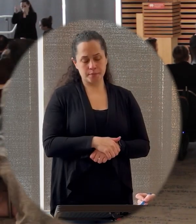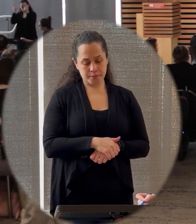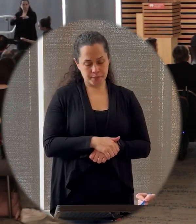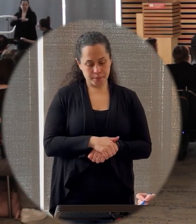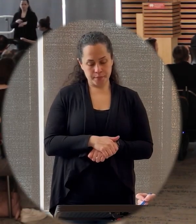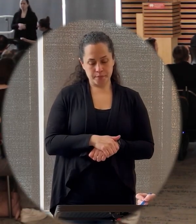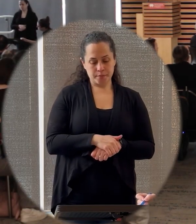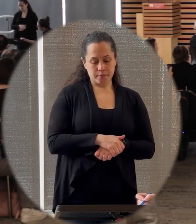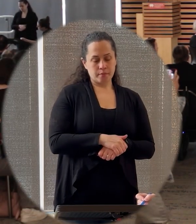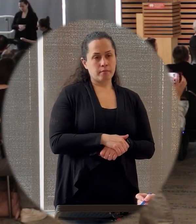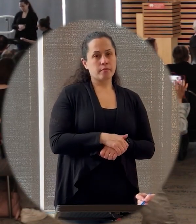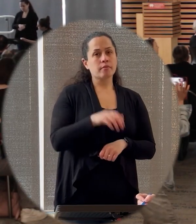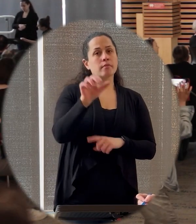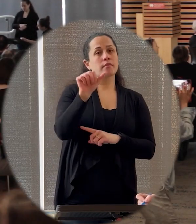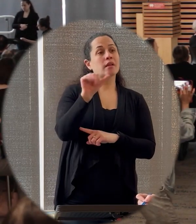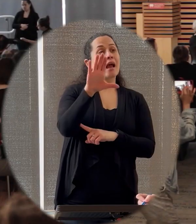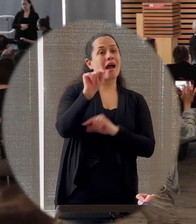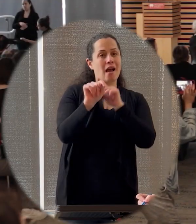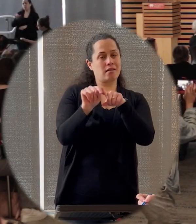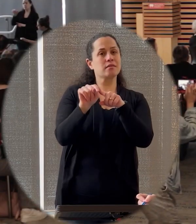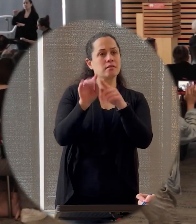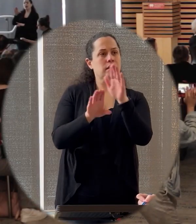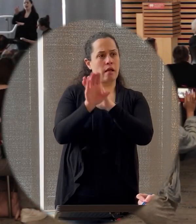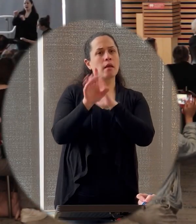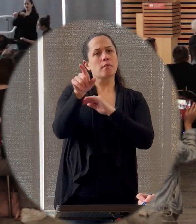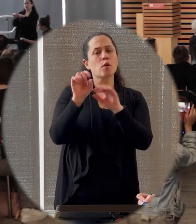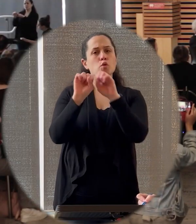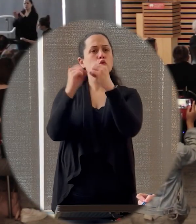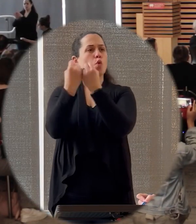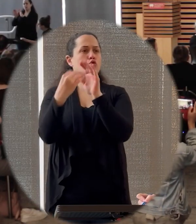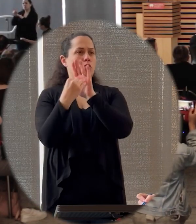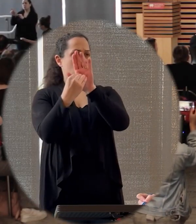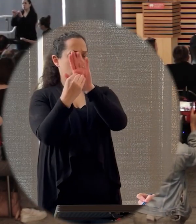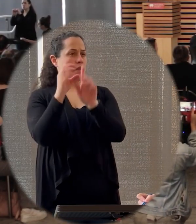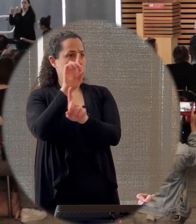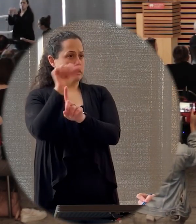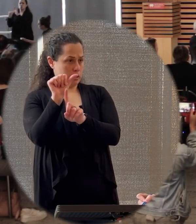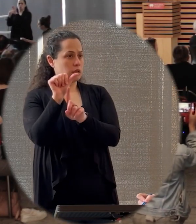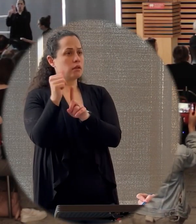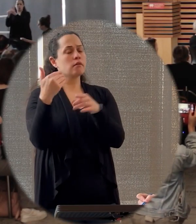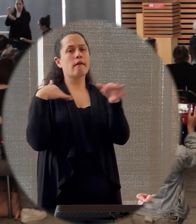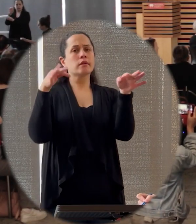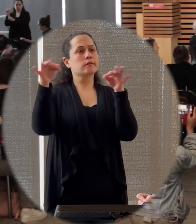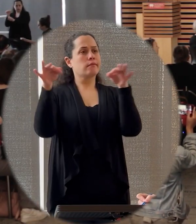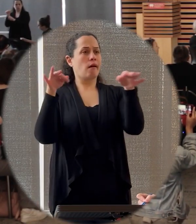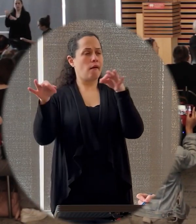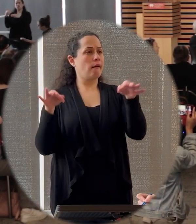The act was developed using a social model of disability that defines disability as something